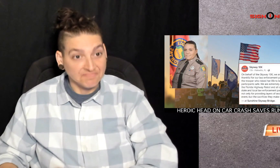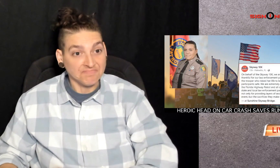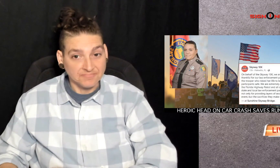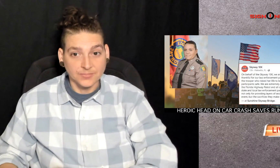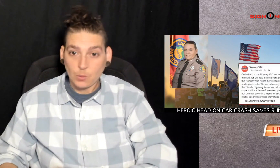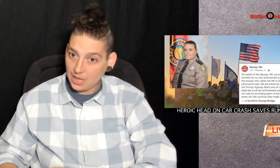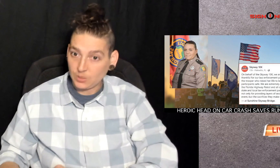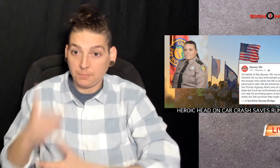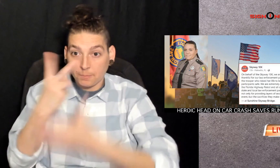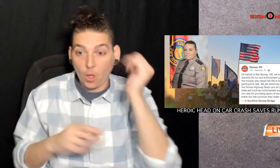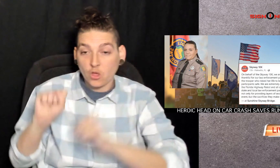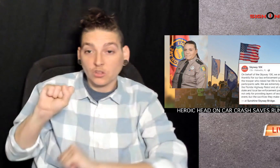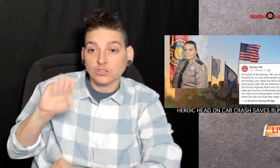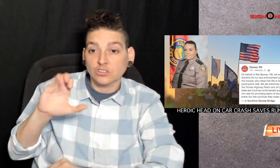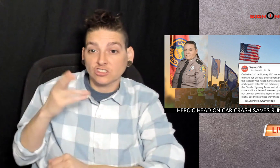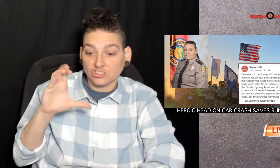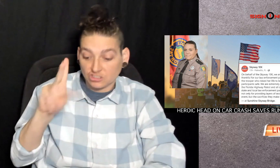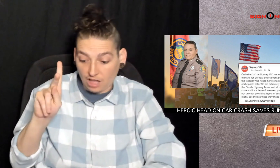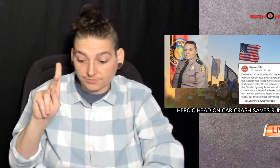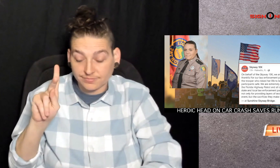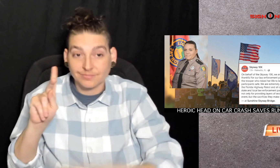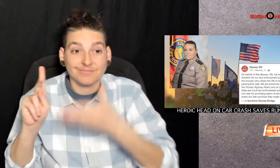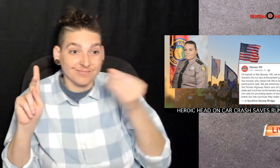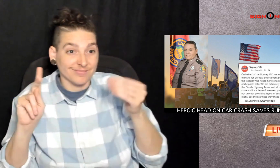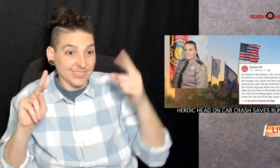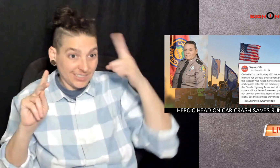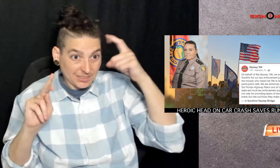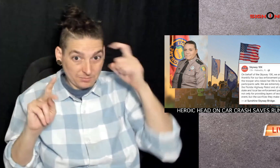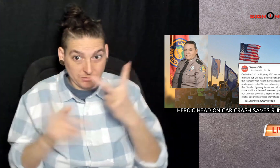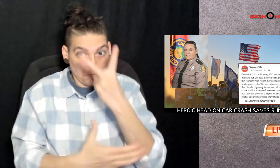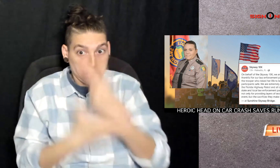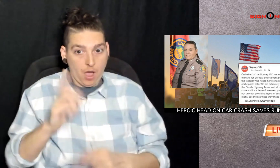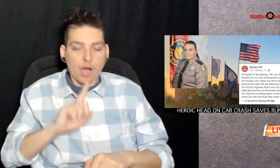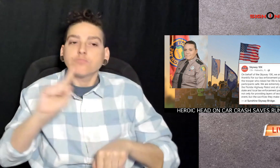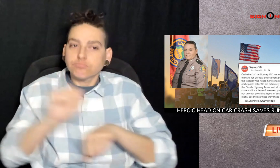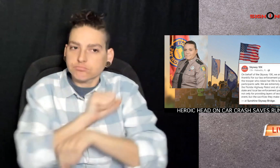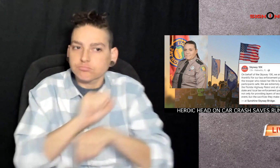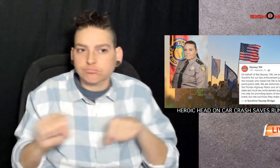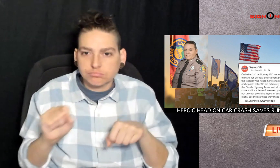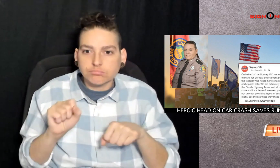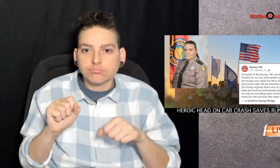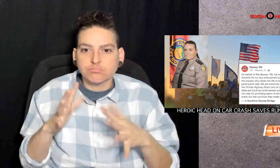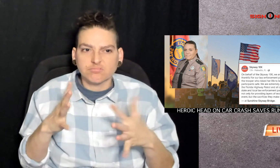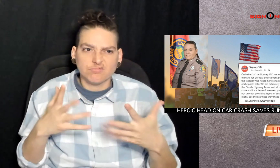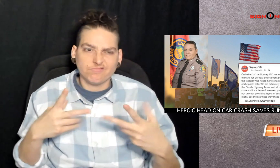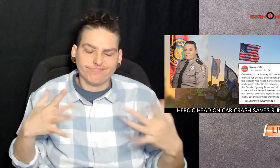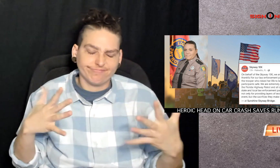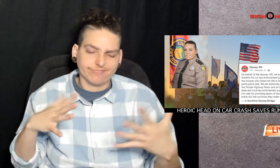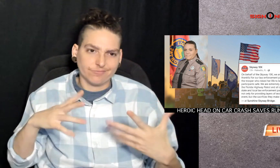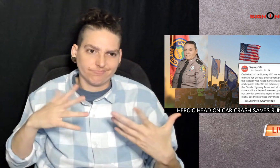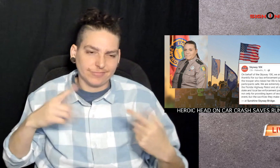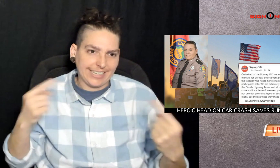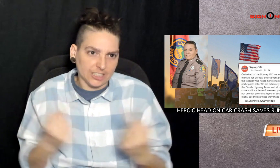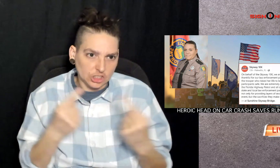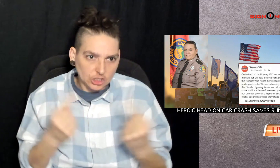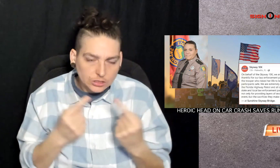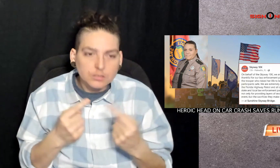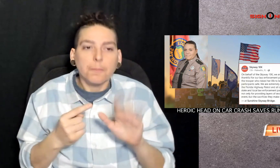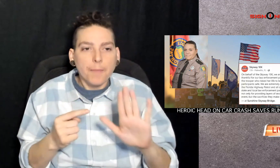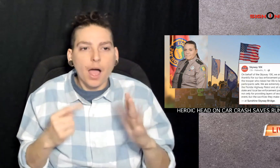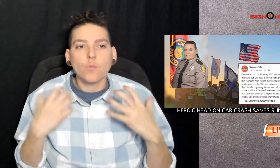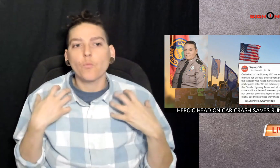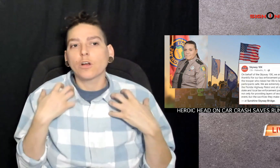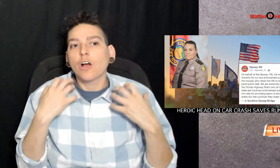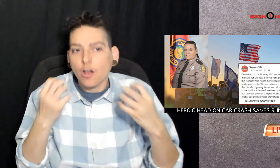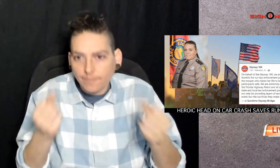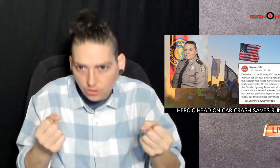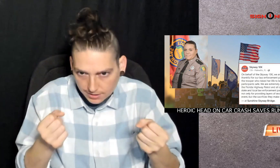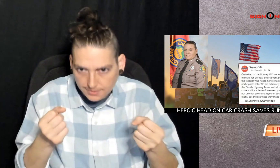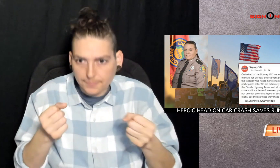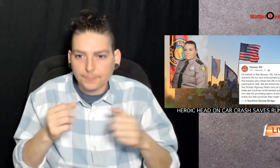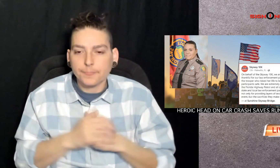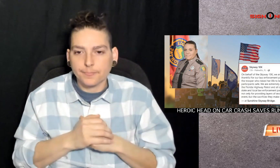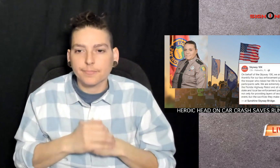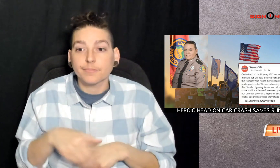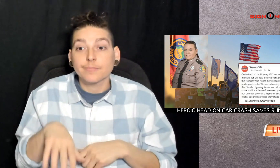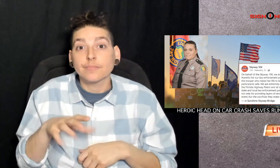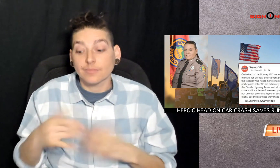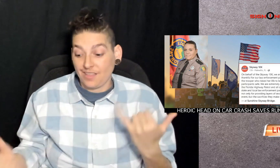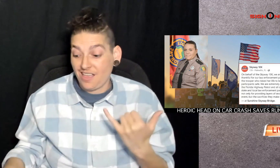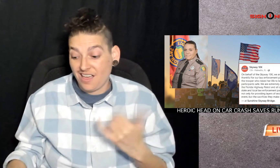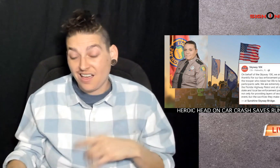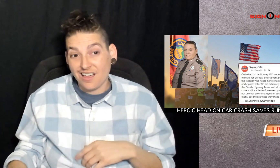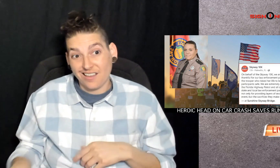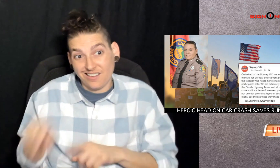wow both Schuck and the suspect were injured but